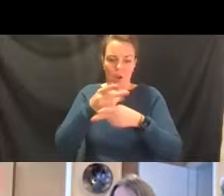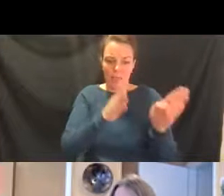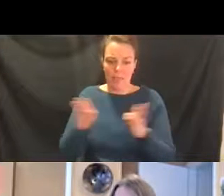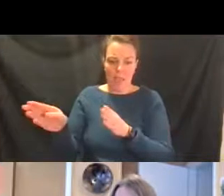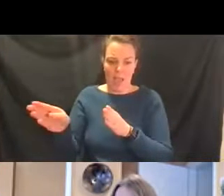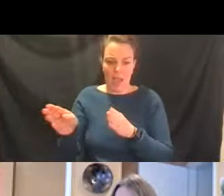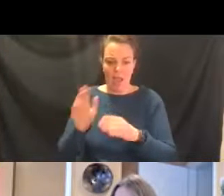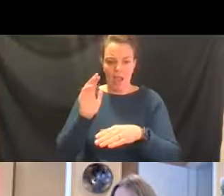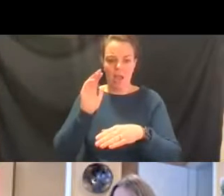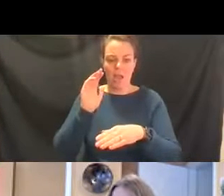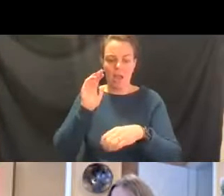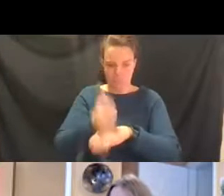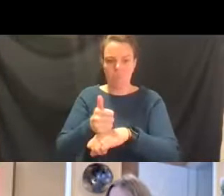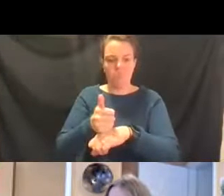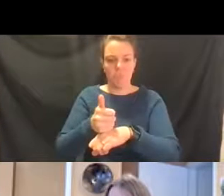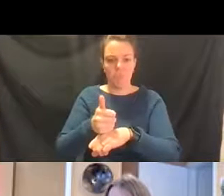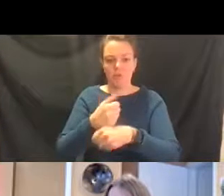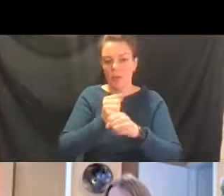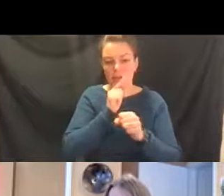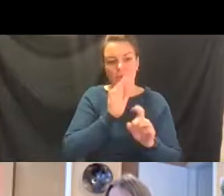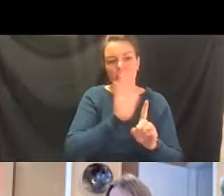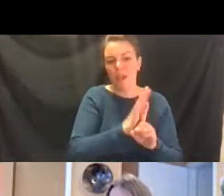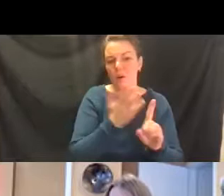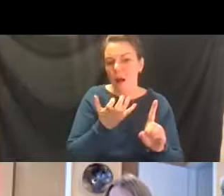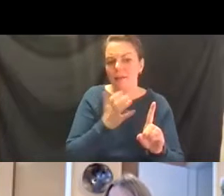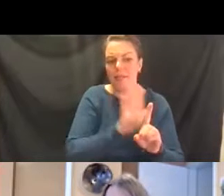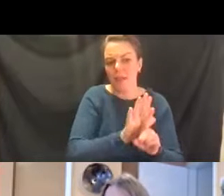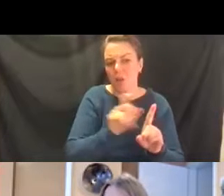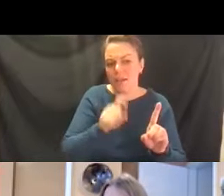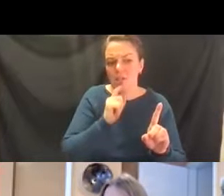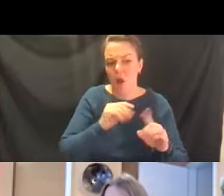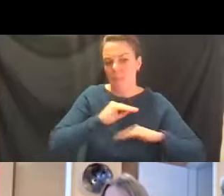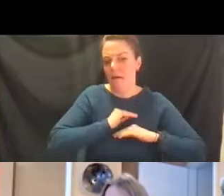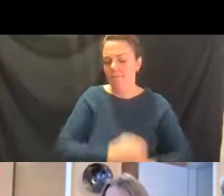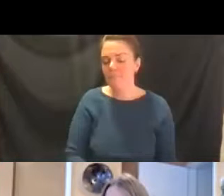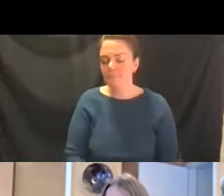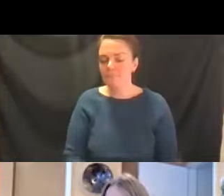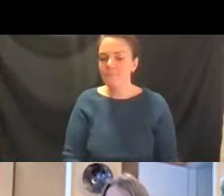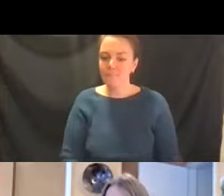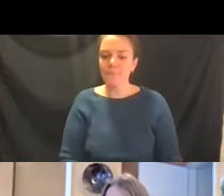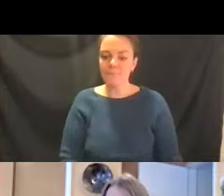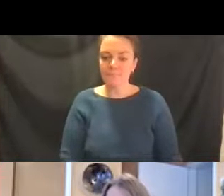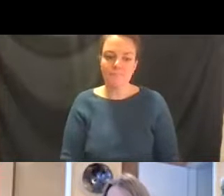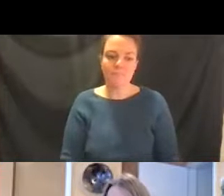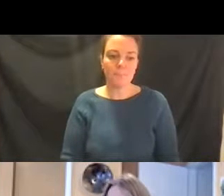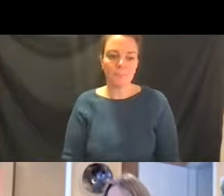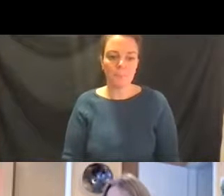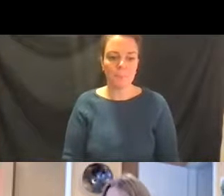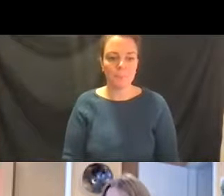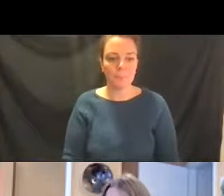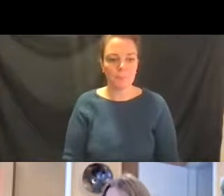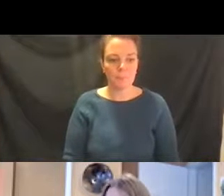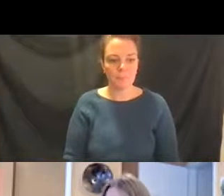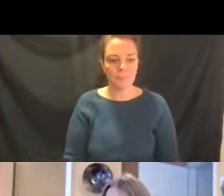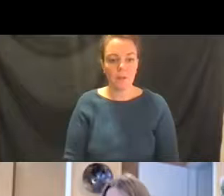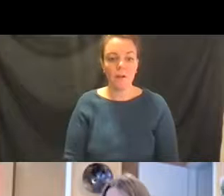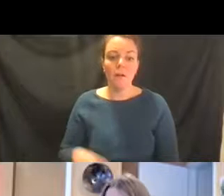all of what their desires are and at the end. next slide. we're fortunate that we are able